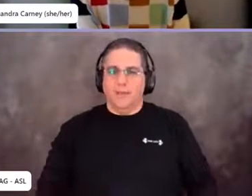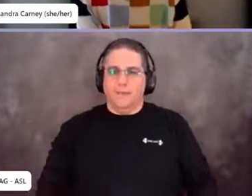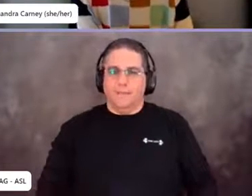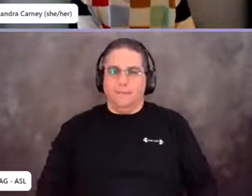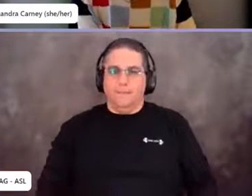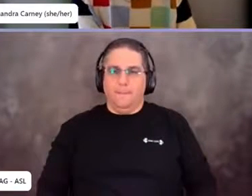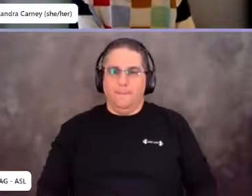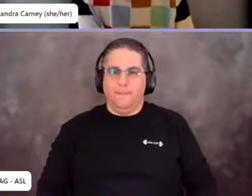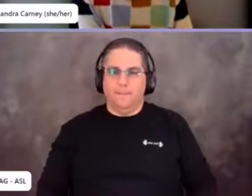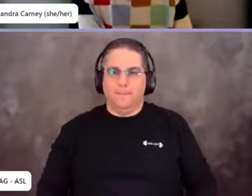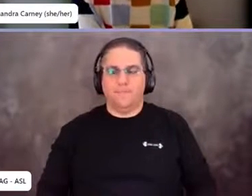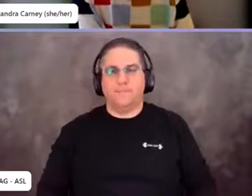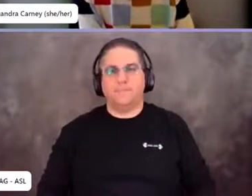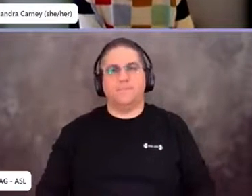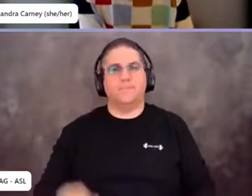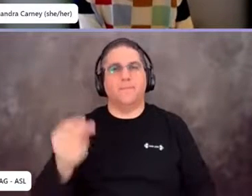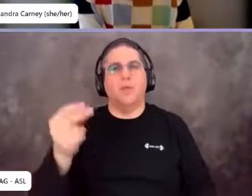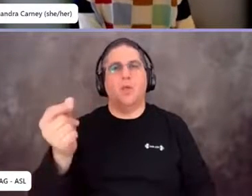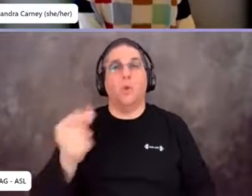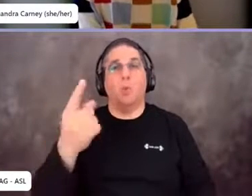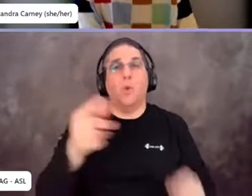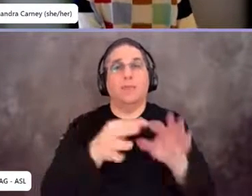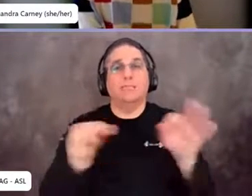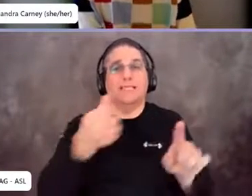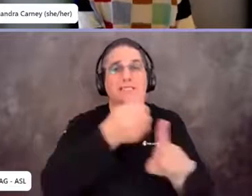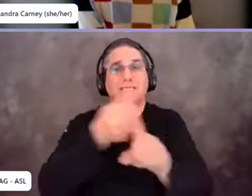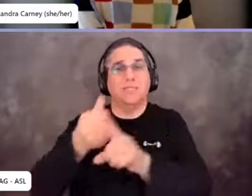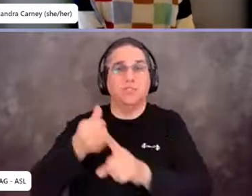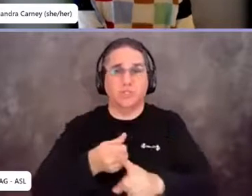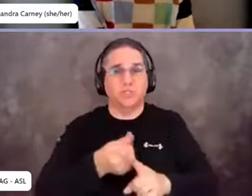uprising. [TILLY] We're a little over but